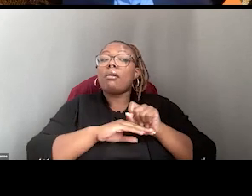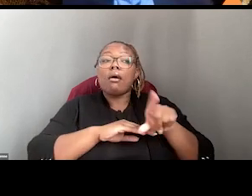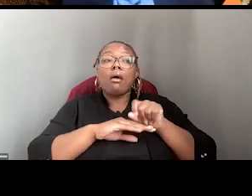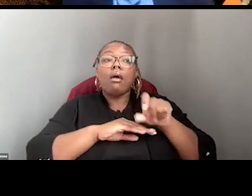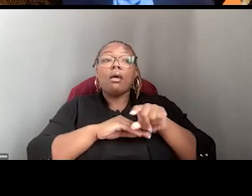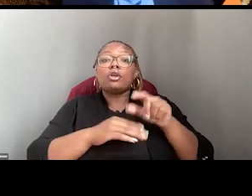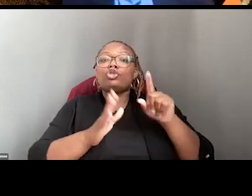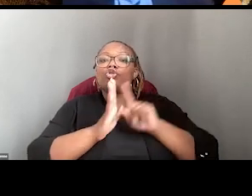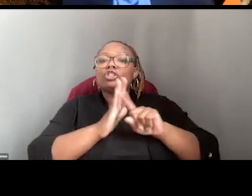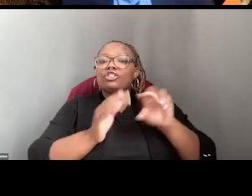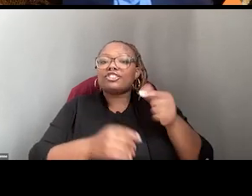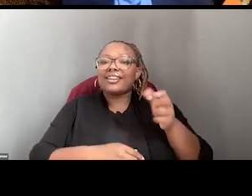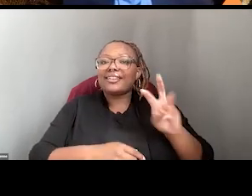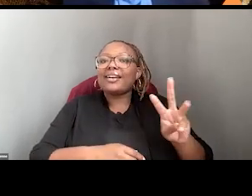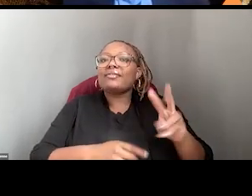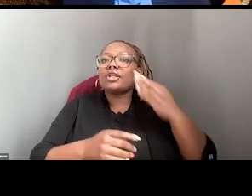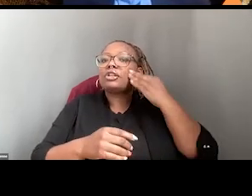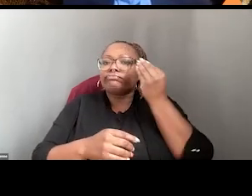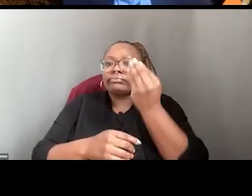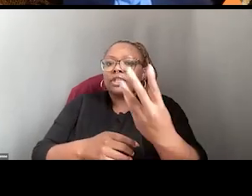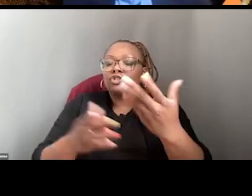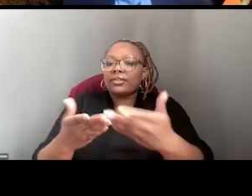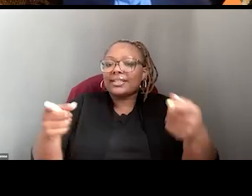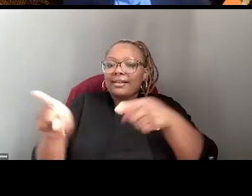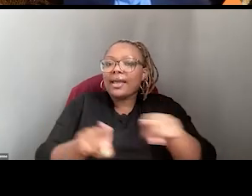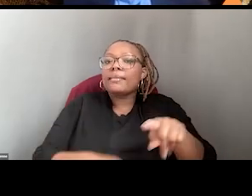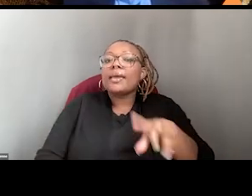Our Division of Financial Management will actually send out notices at the beginning